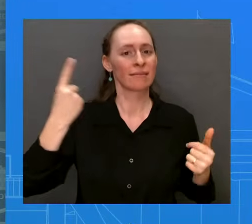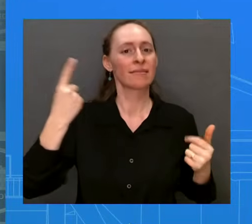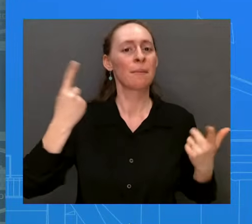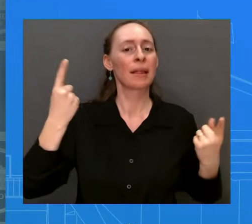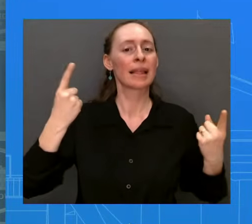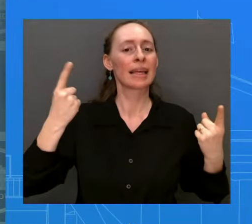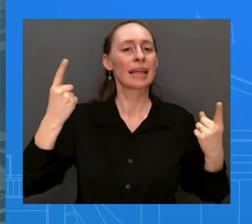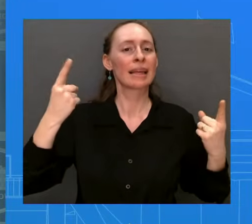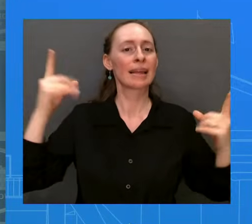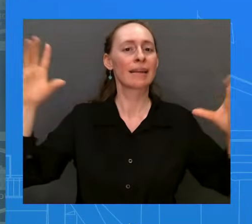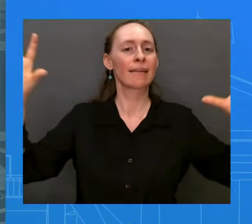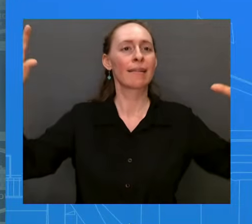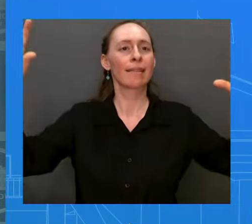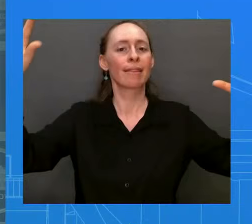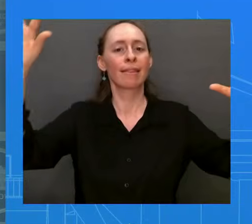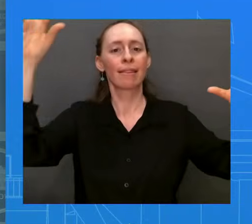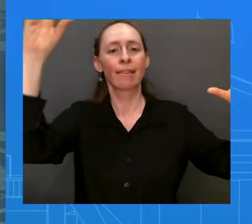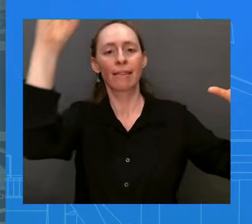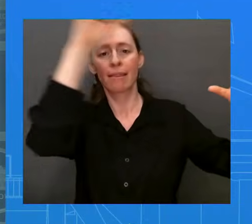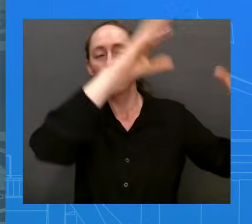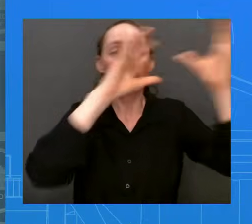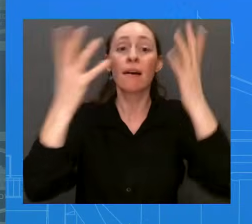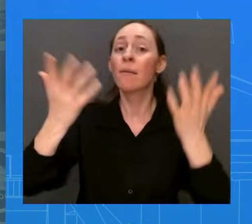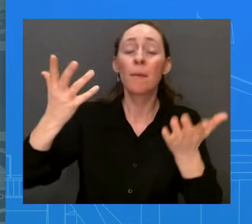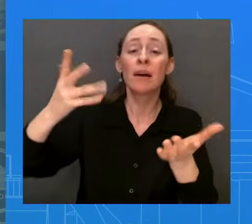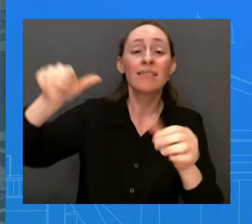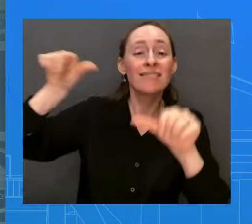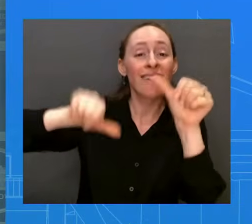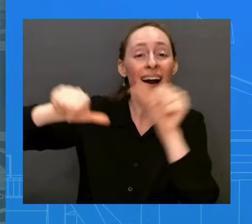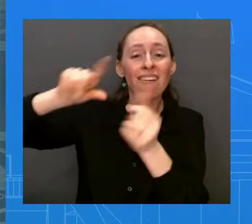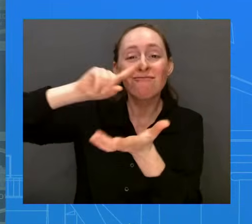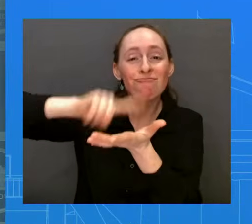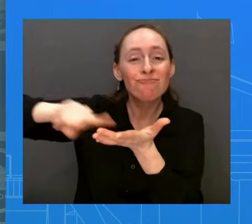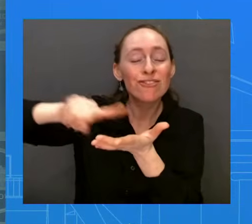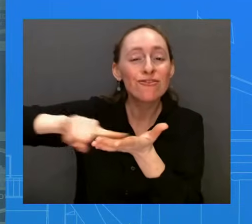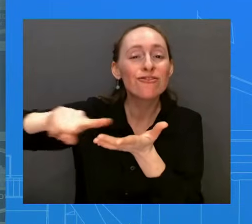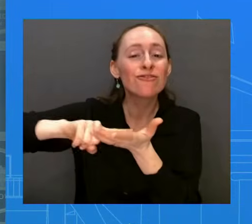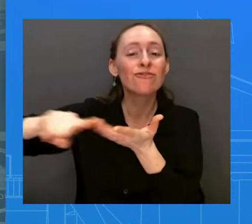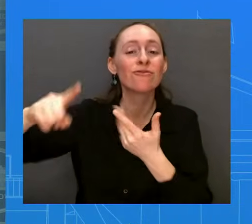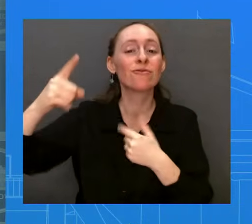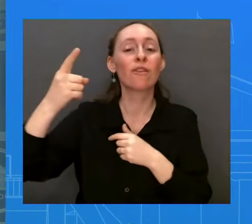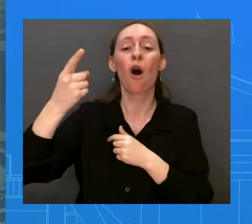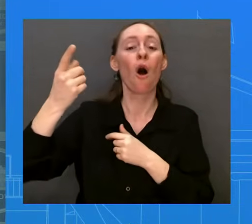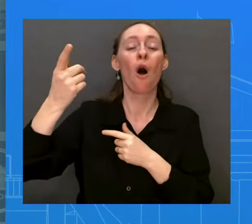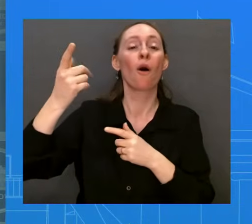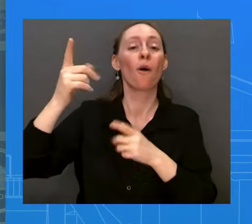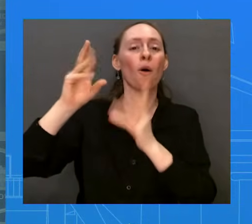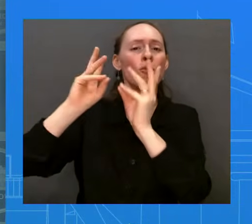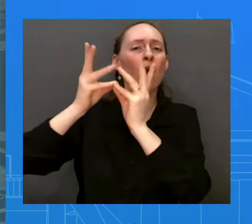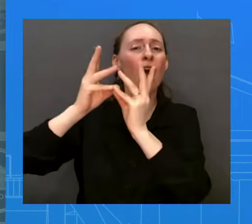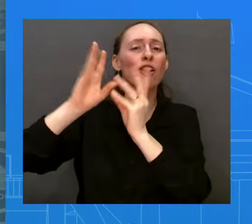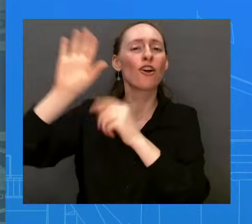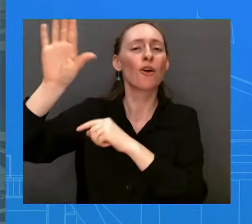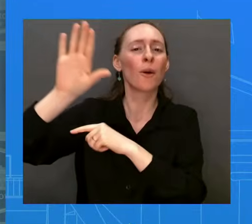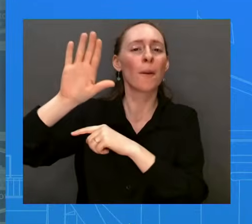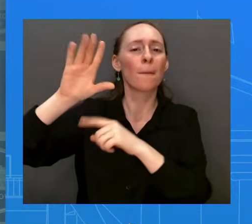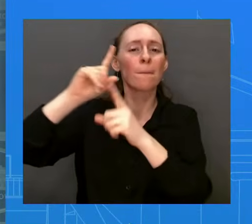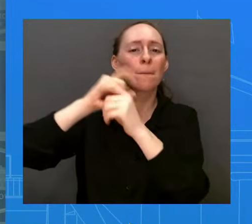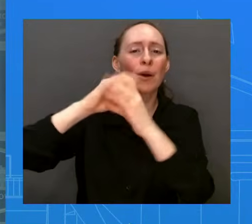All manner of innocuous craft can be aloft at high altitudes.